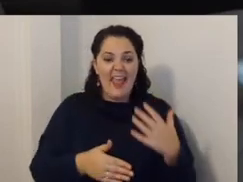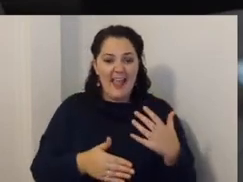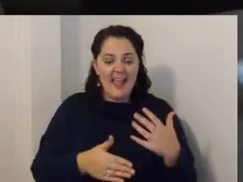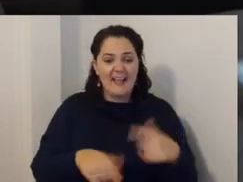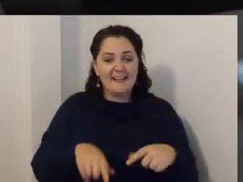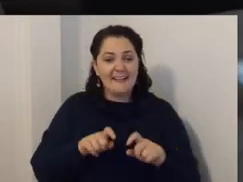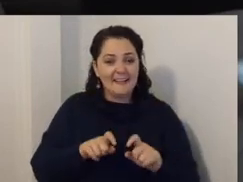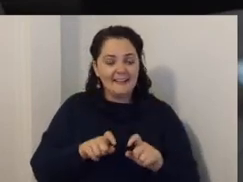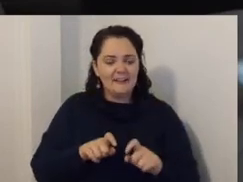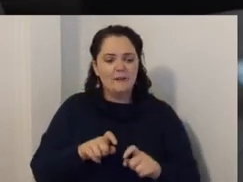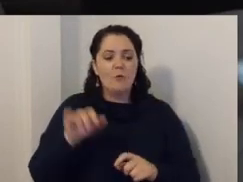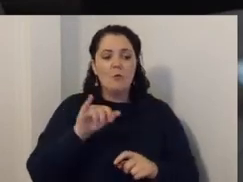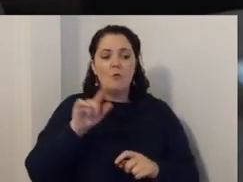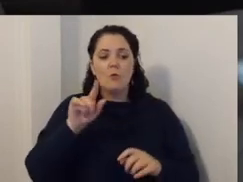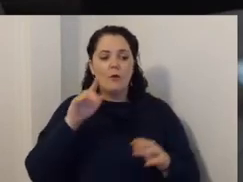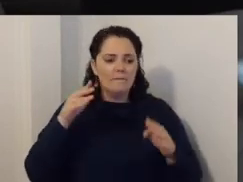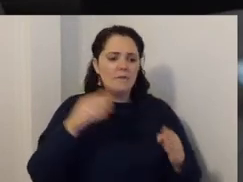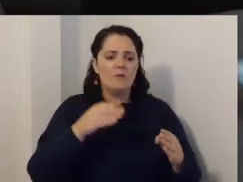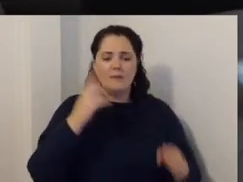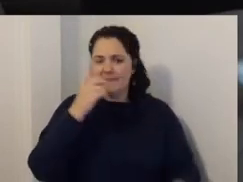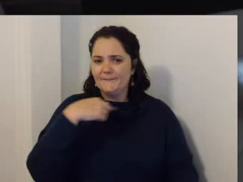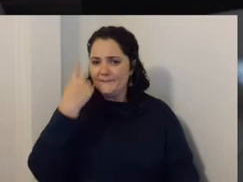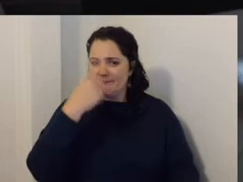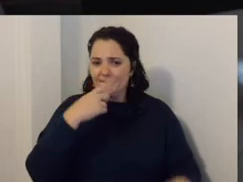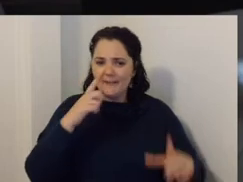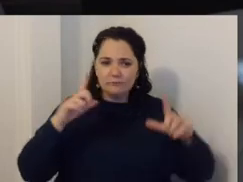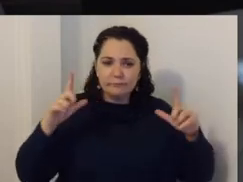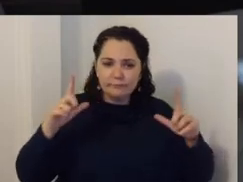just a portrait study, you might want to zoom in and do just a foot, nobody ever wants to do